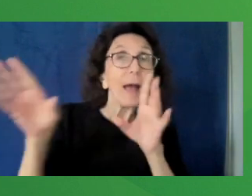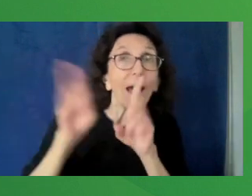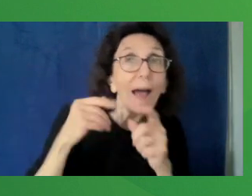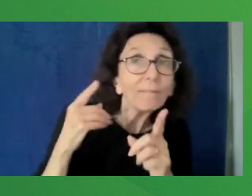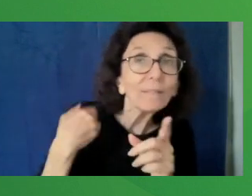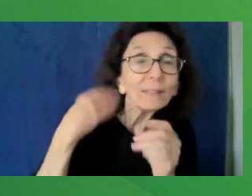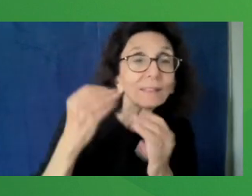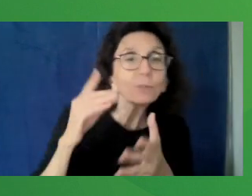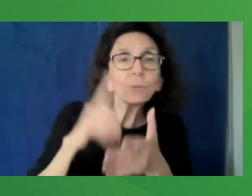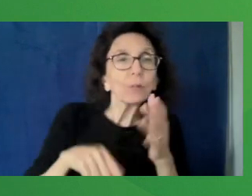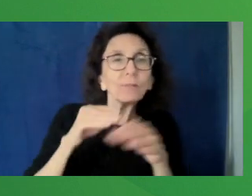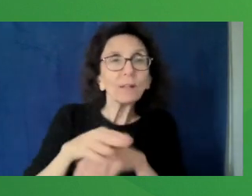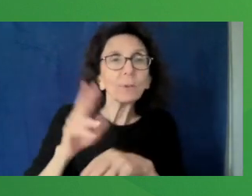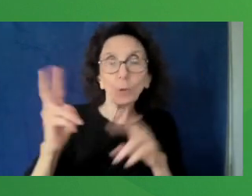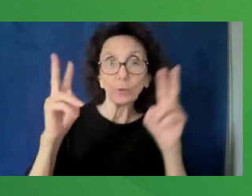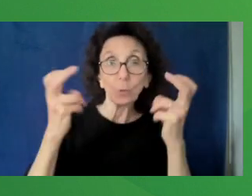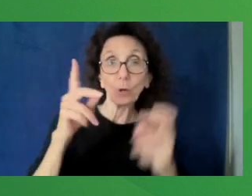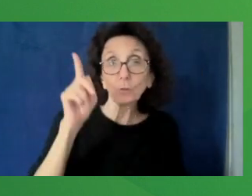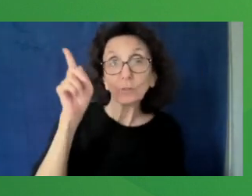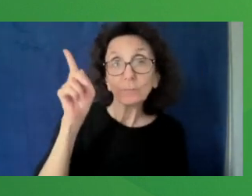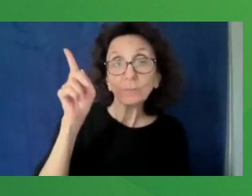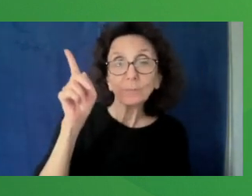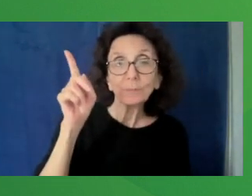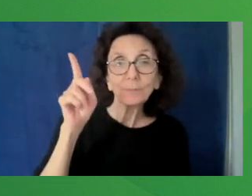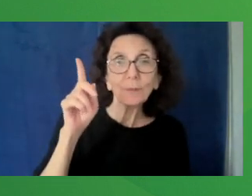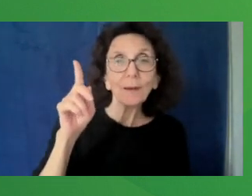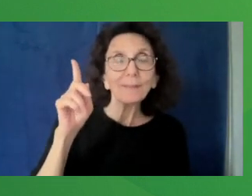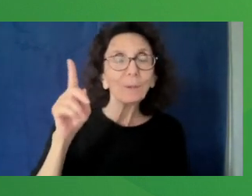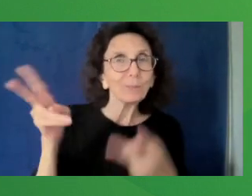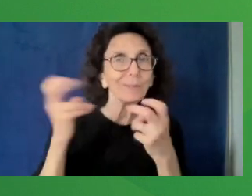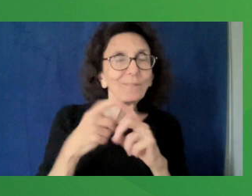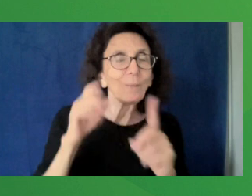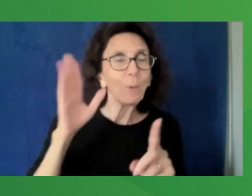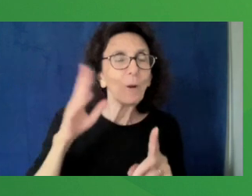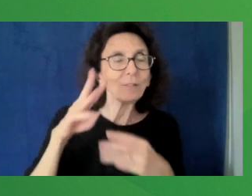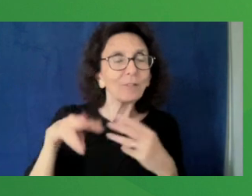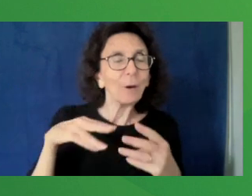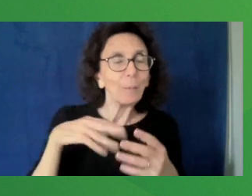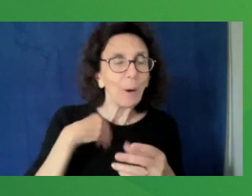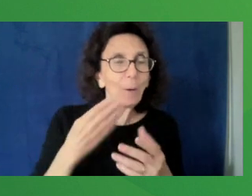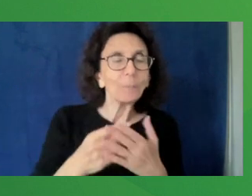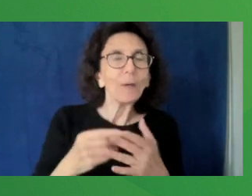this was part of one of their wonderful poems this world deserves. I'll just read the last line to be